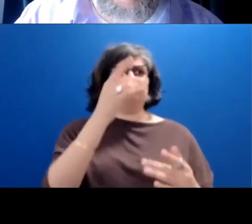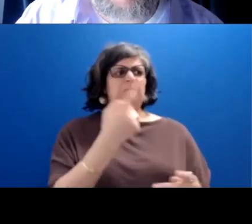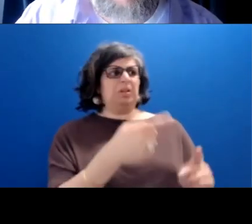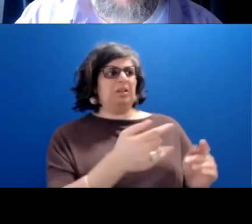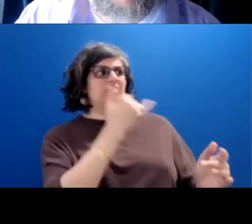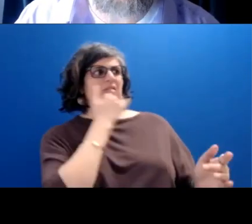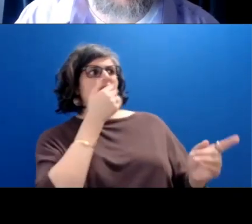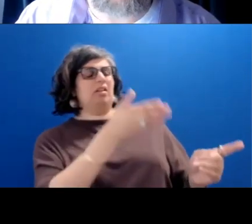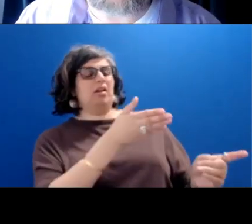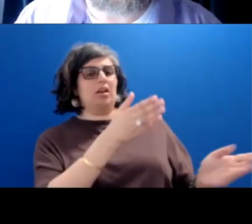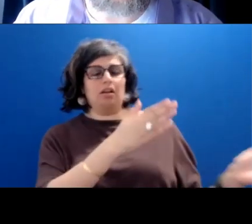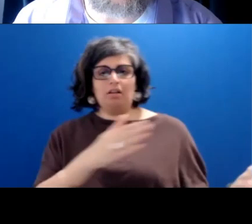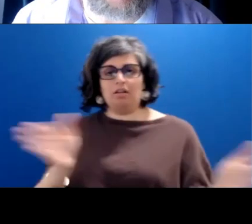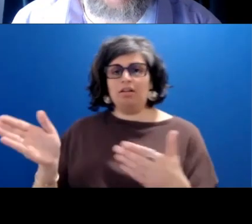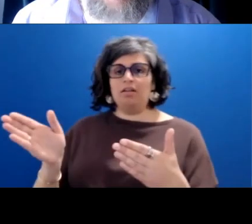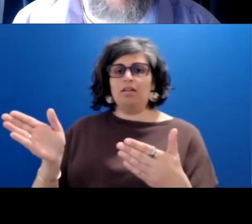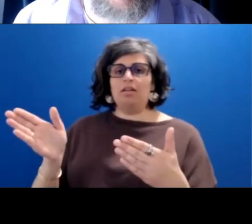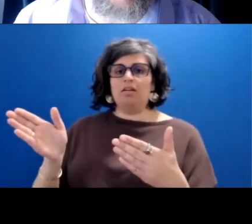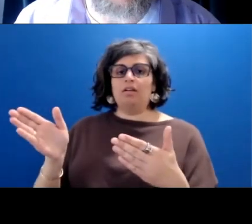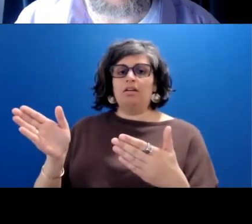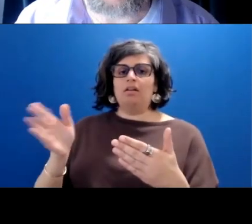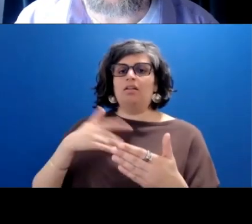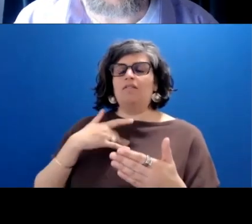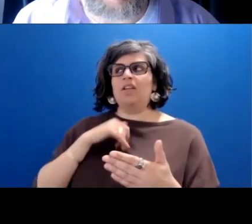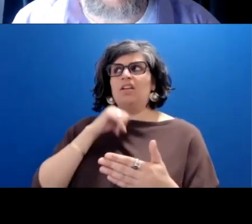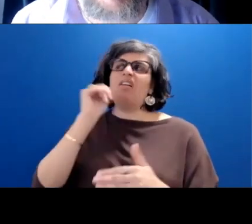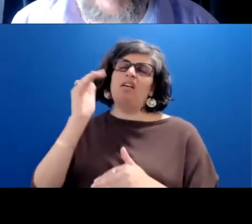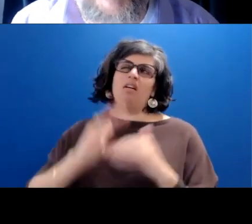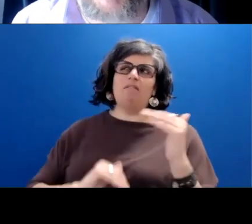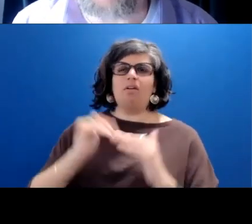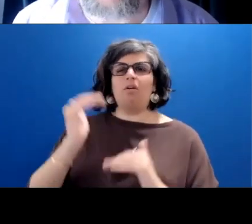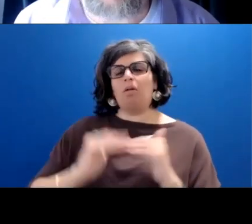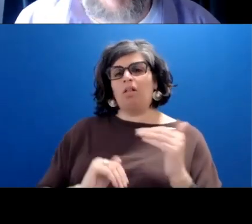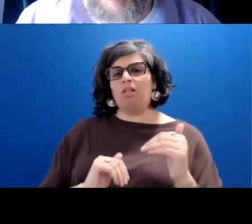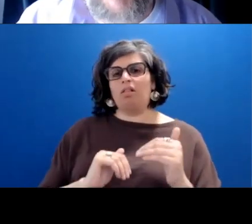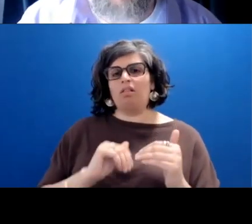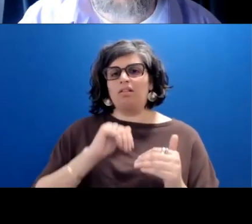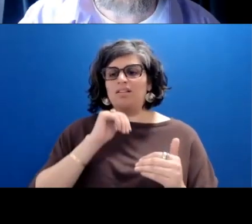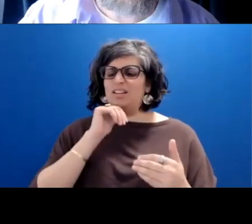to something that made a person feel uncomfortable, not at ease with their body.